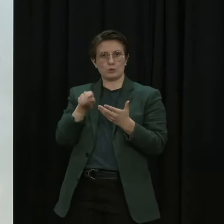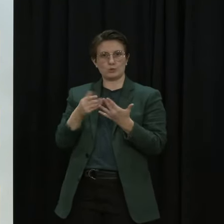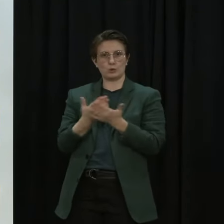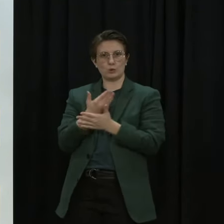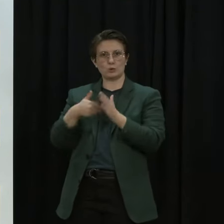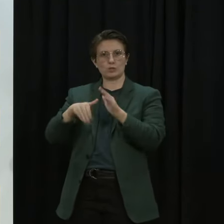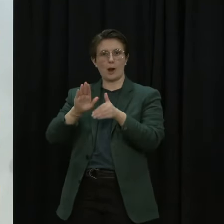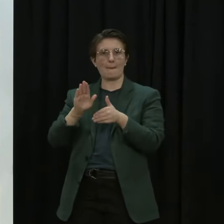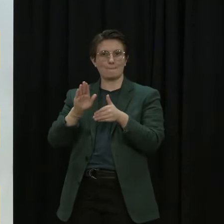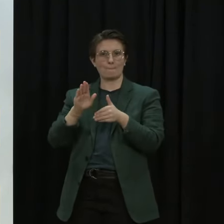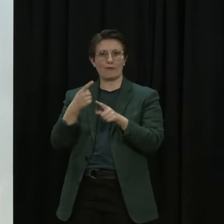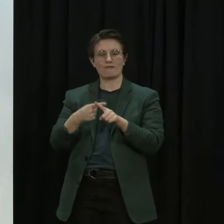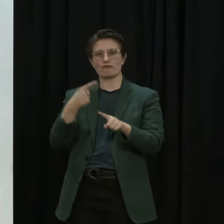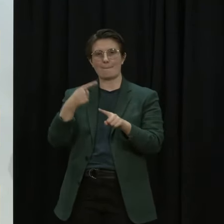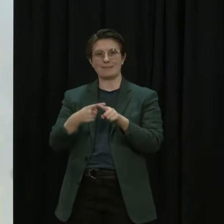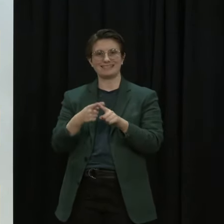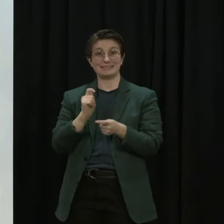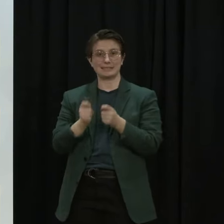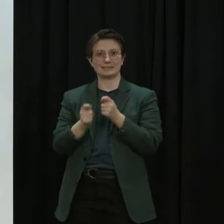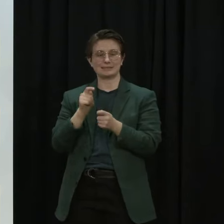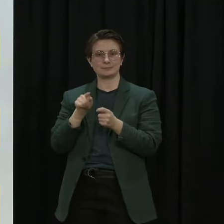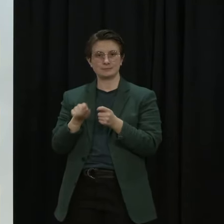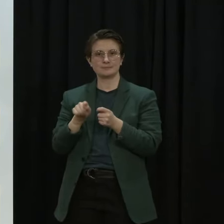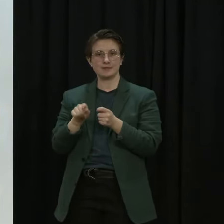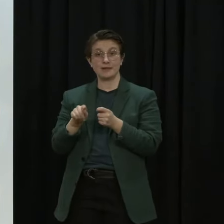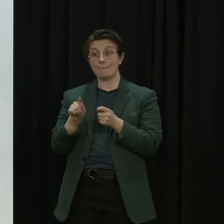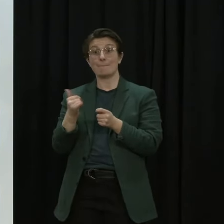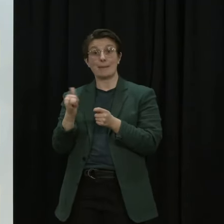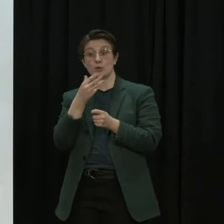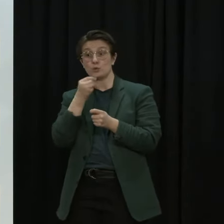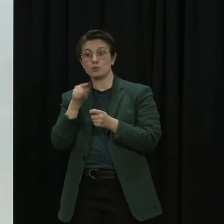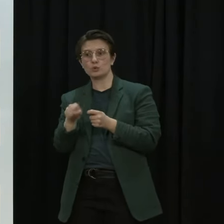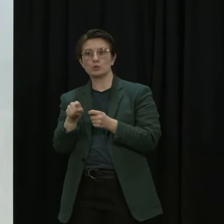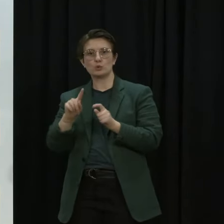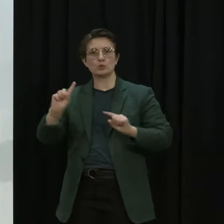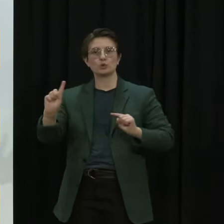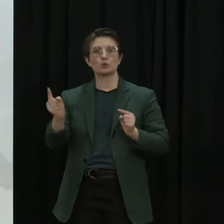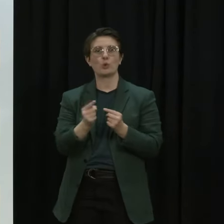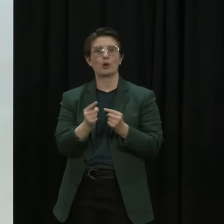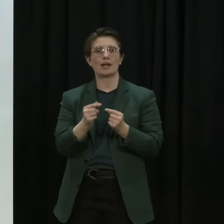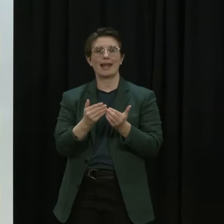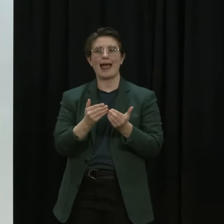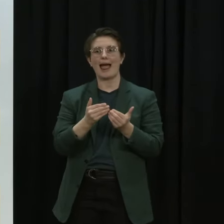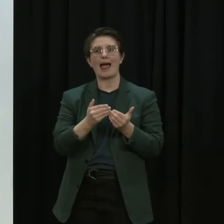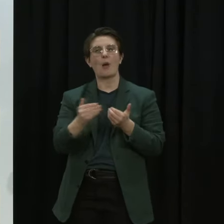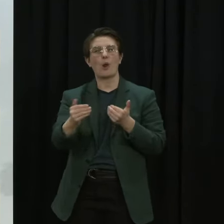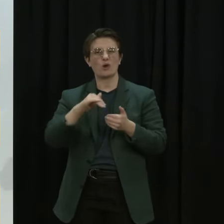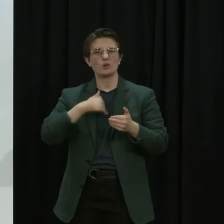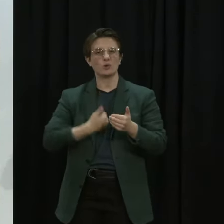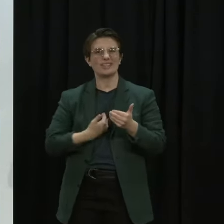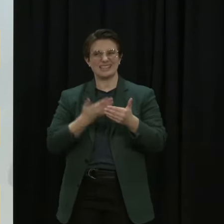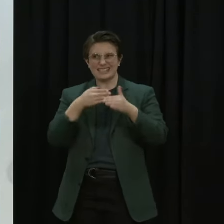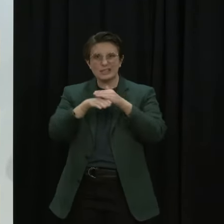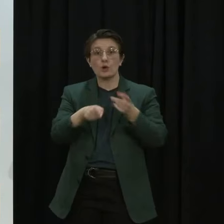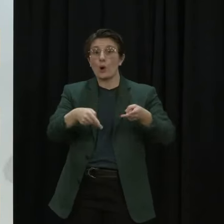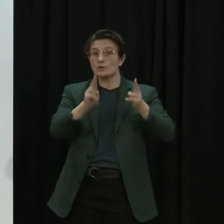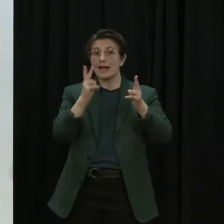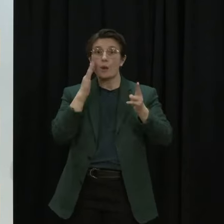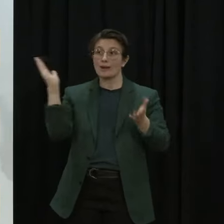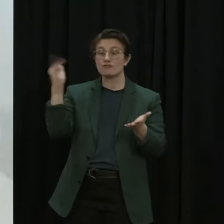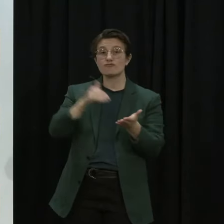I know we are receiving some